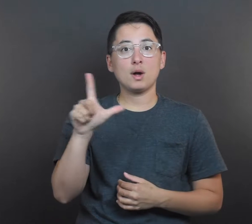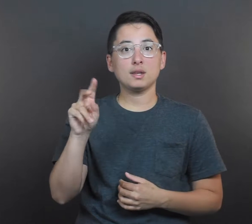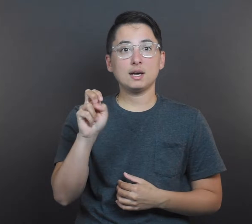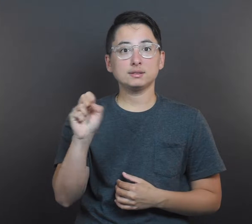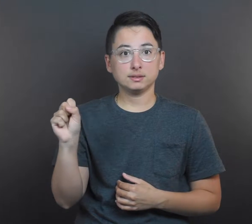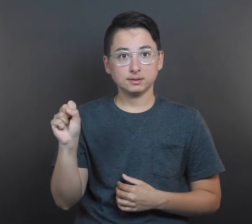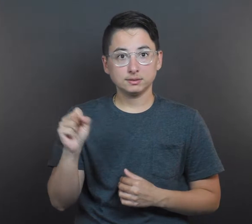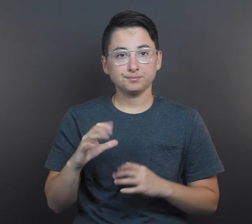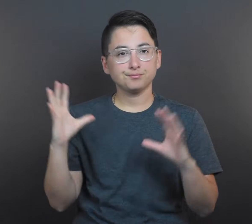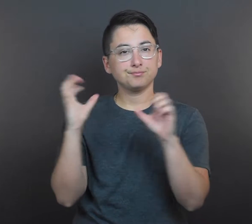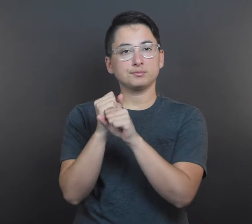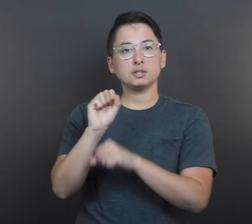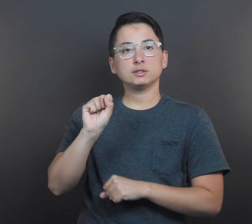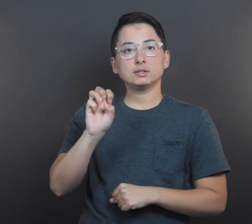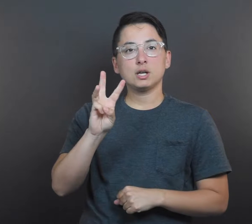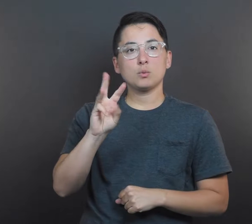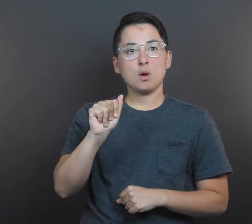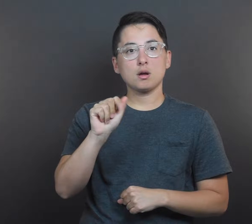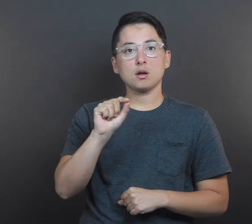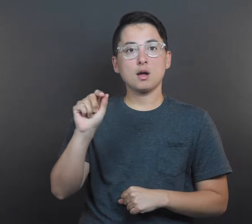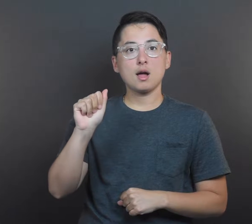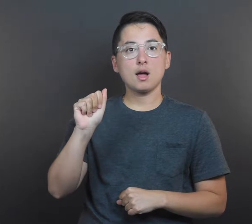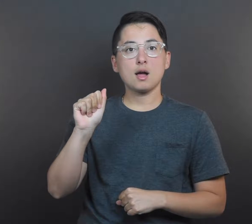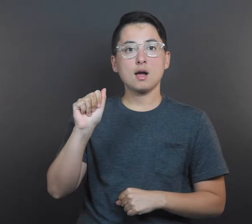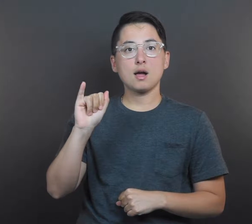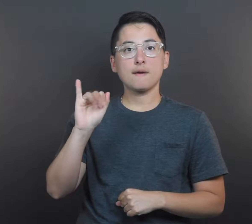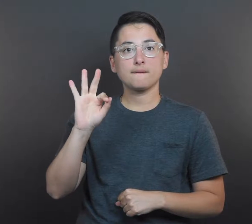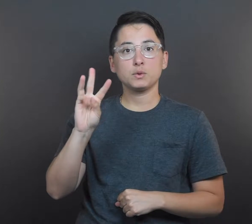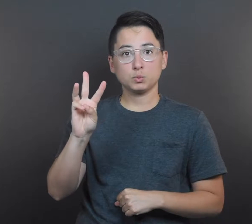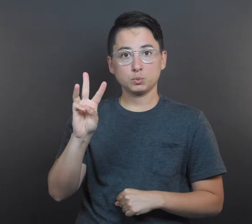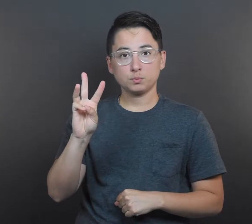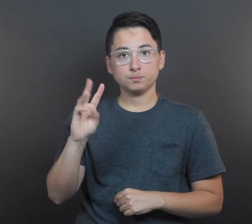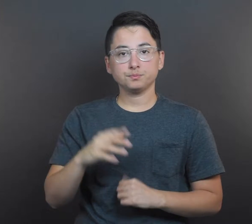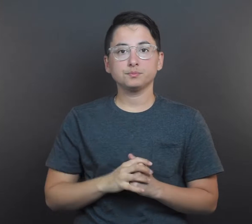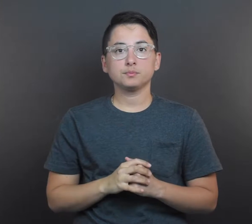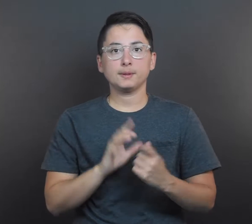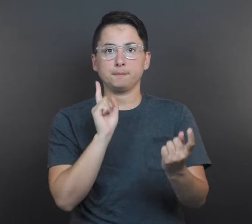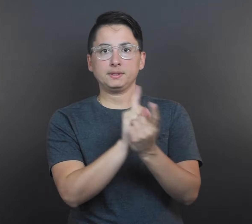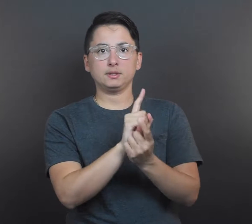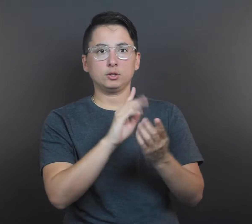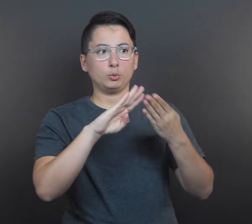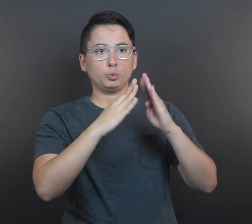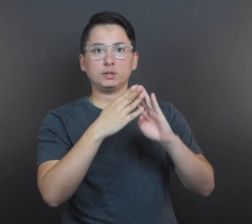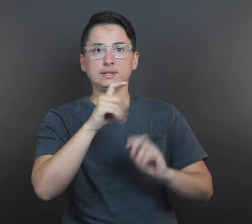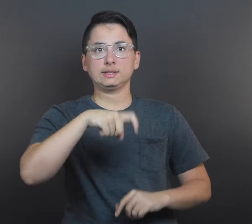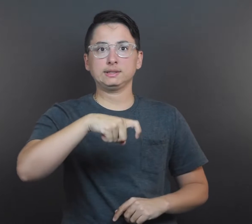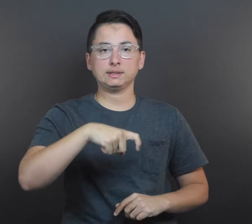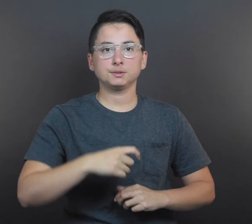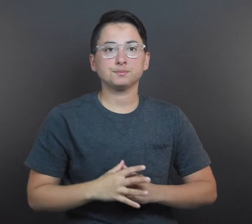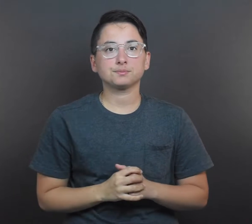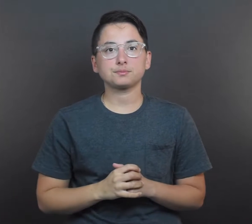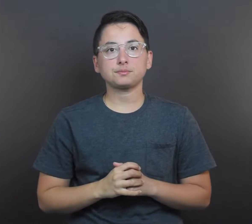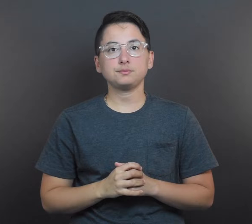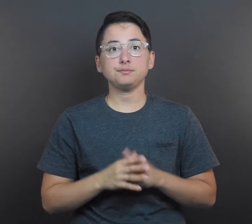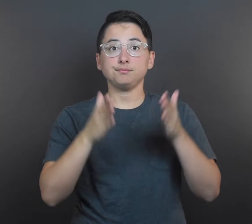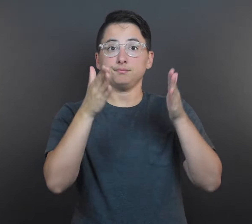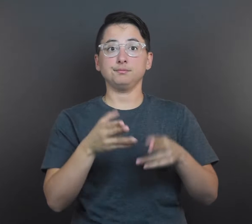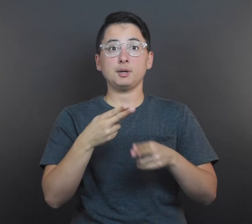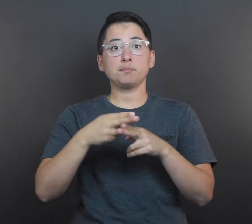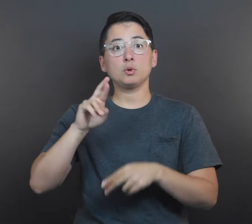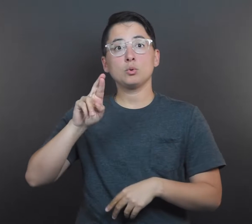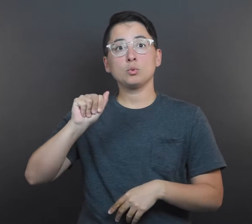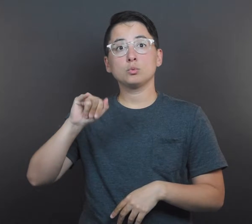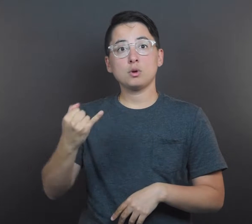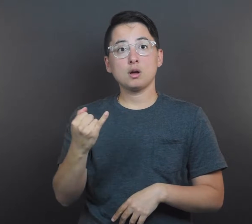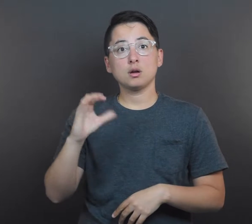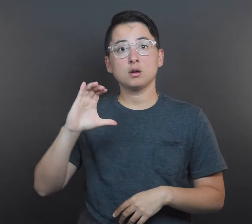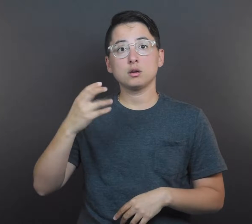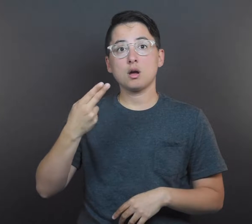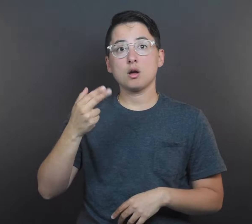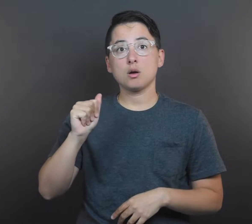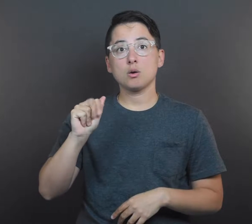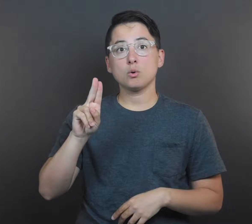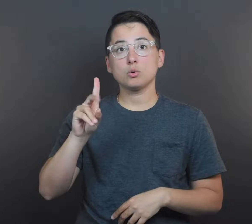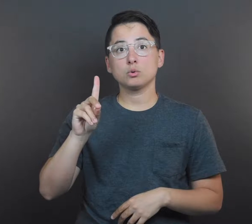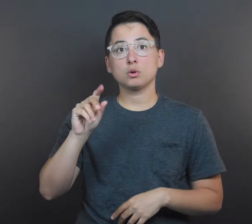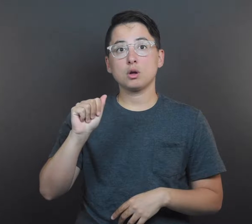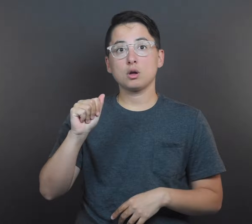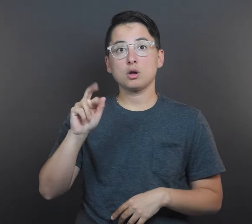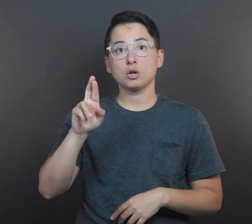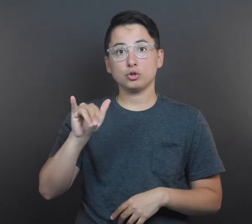Meeting the needs of the community Raj Chaudhary, executive director at SEWA-AIFW